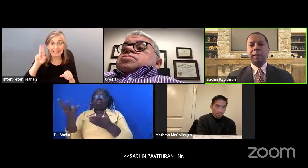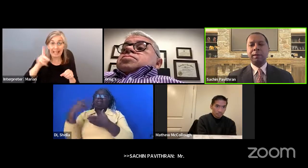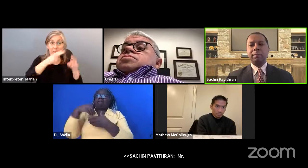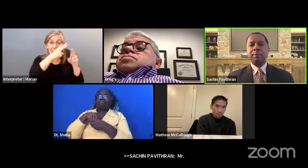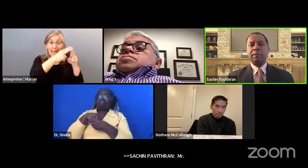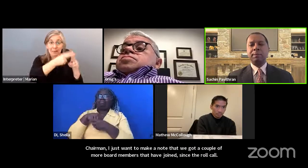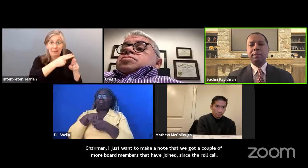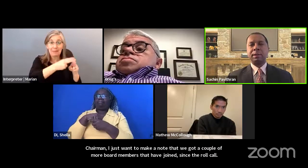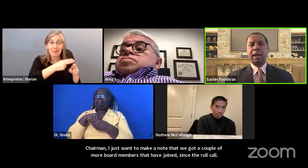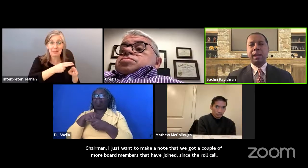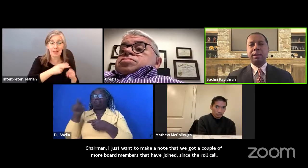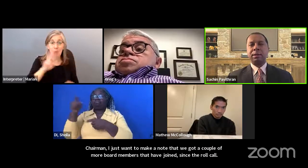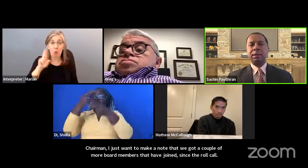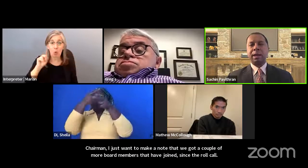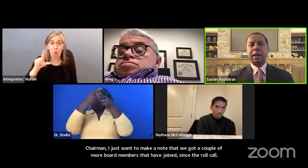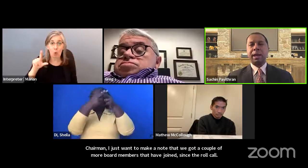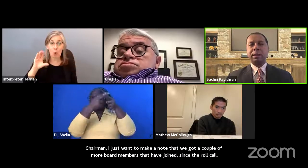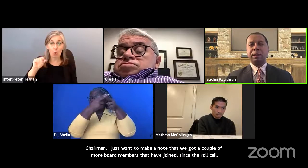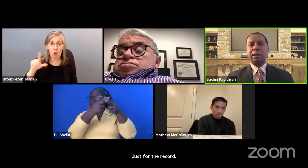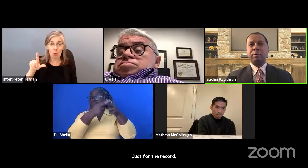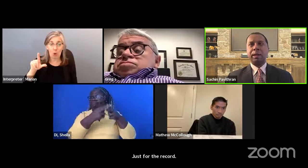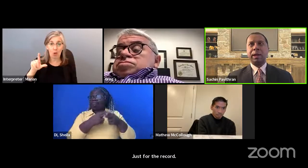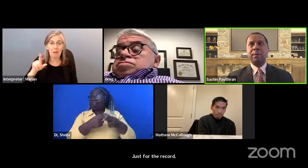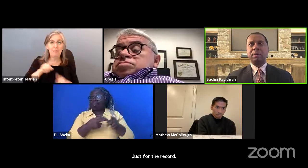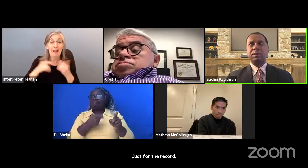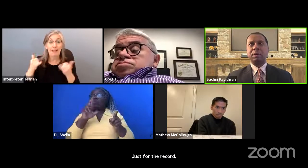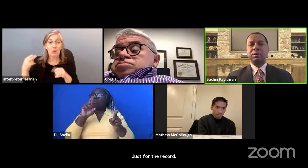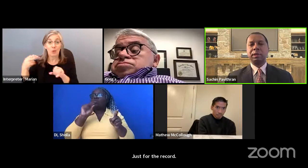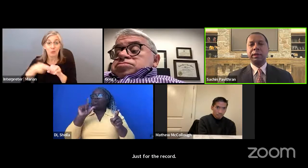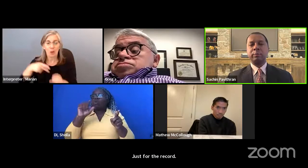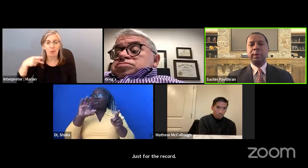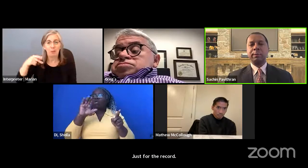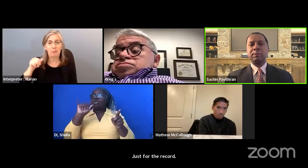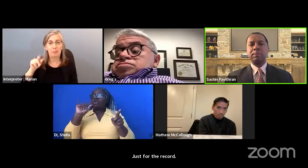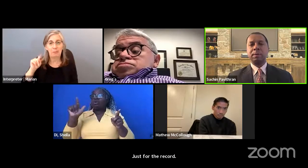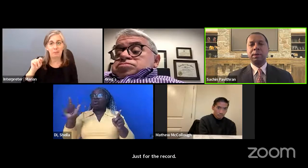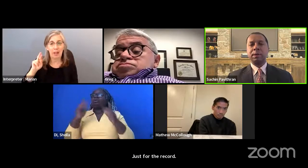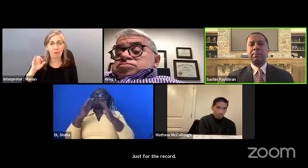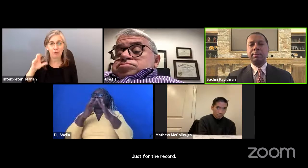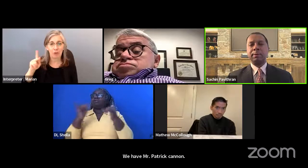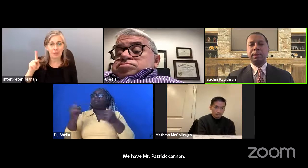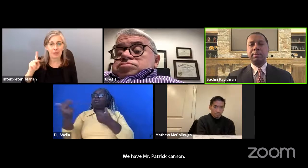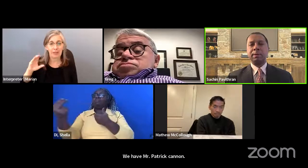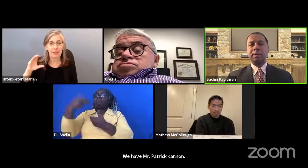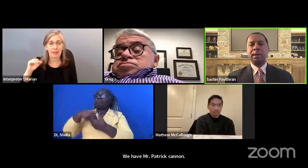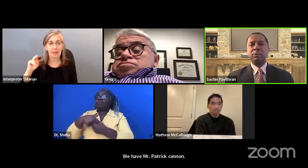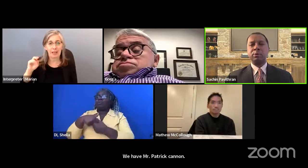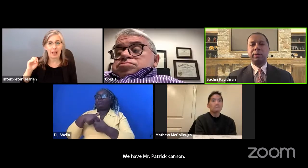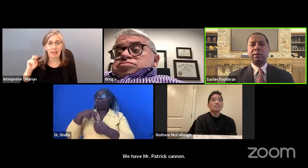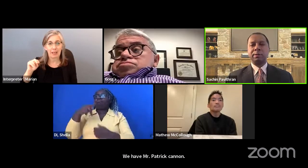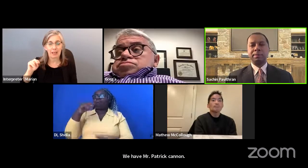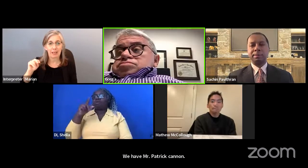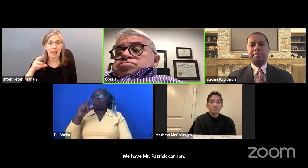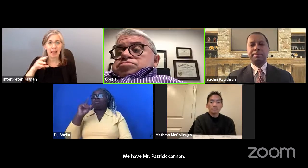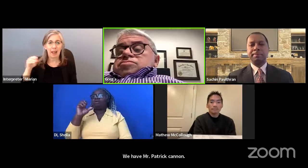We have Mr. Patrick Cannon, and we have Taryn Williams from the Department of Labor that has joined us.